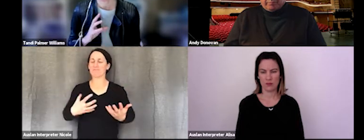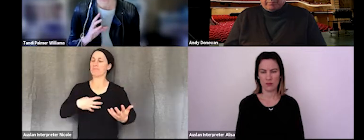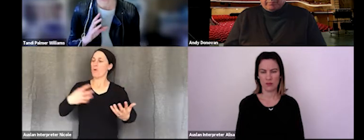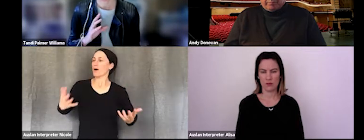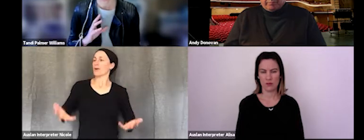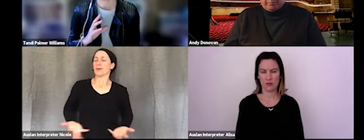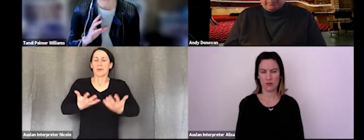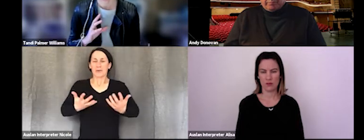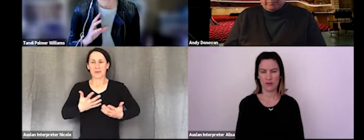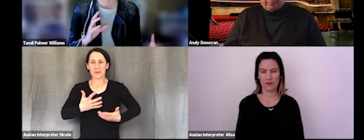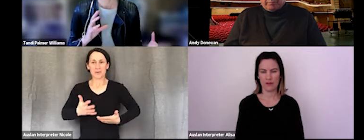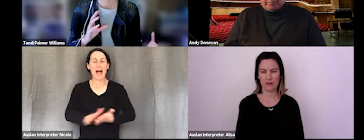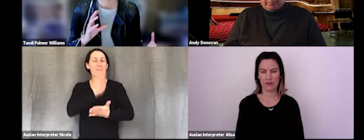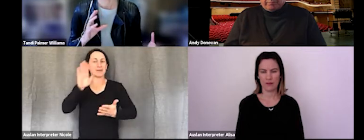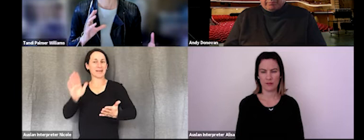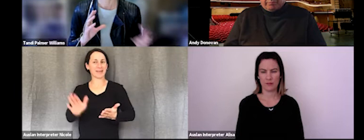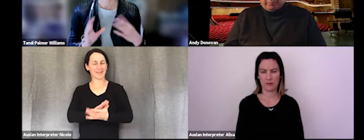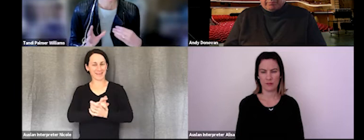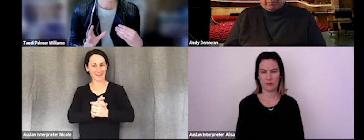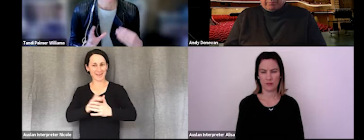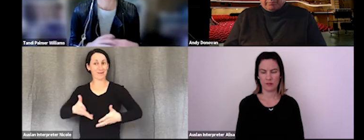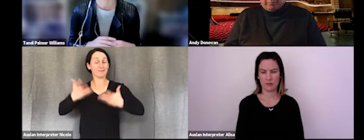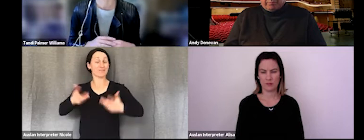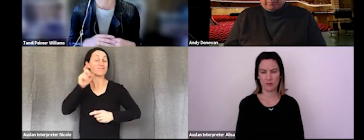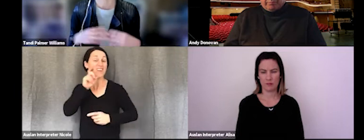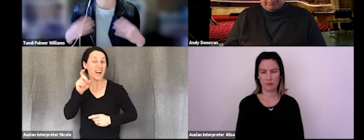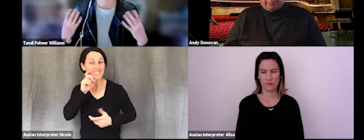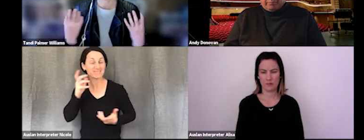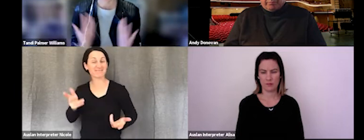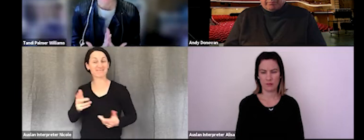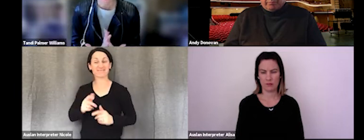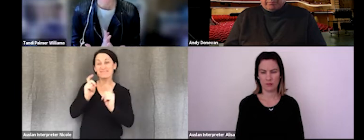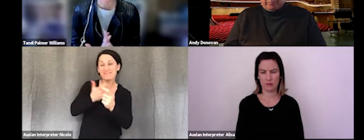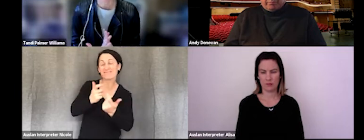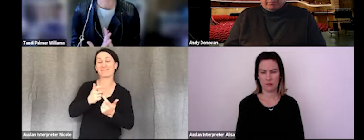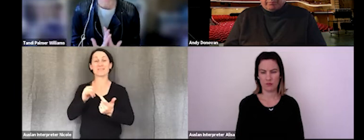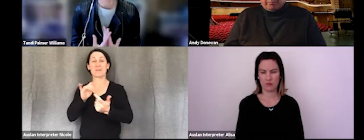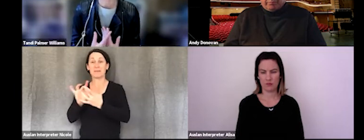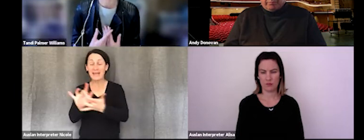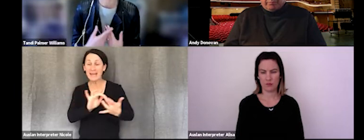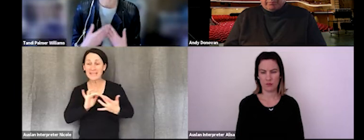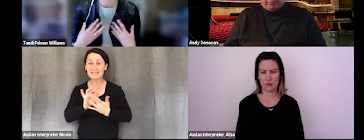They could potentially be fun. They might be really connective in terms of bringing us together.